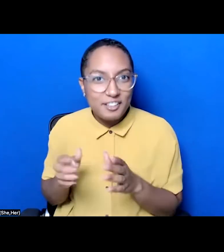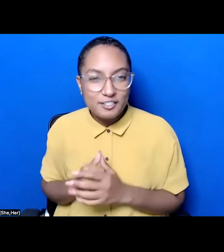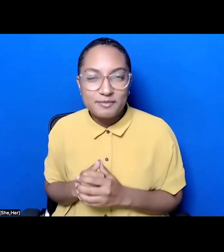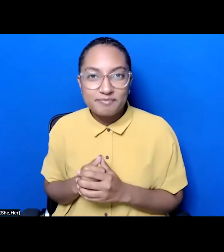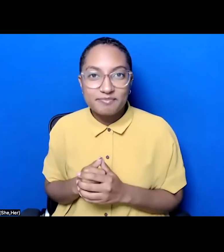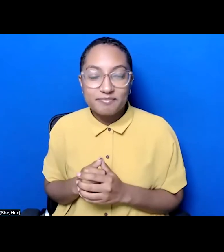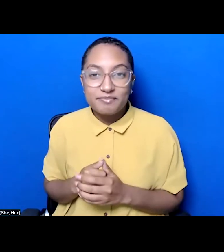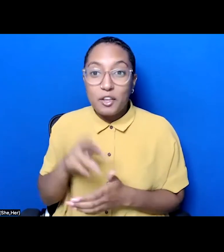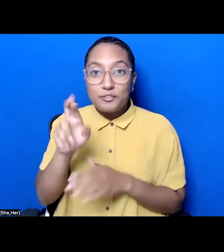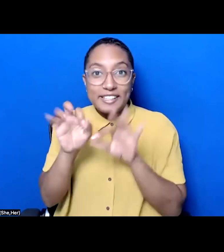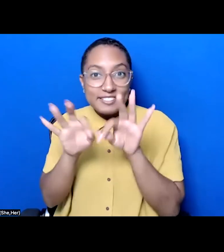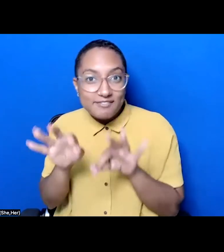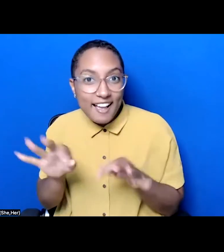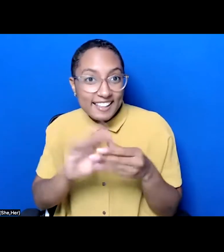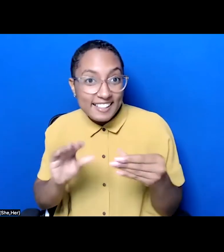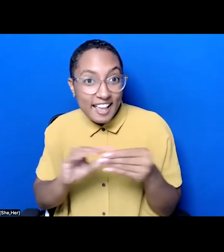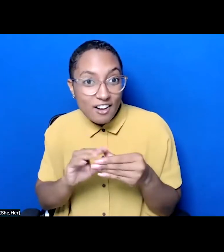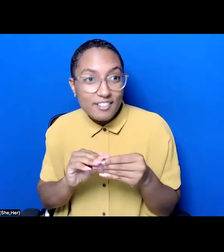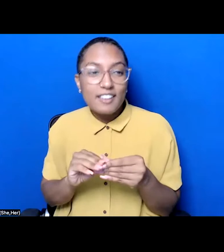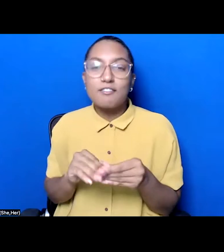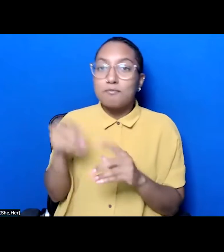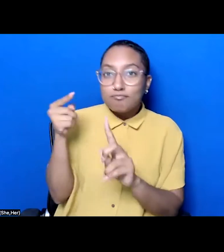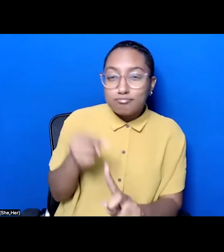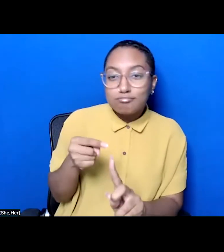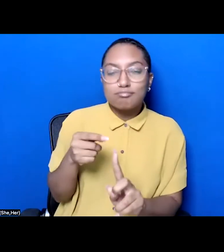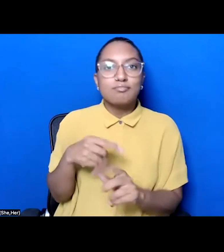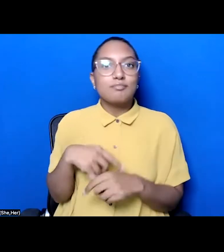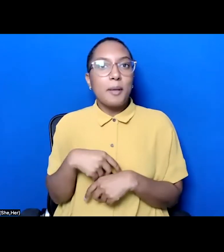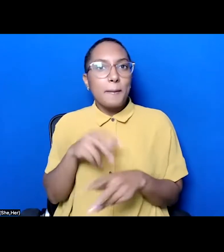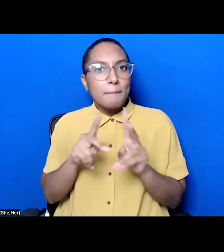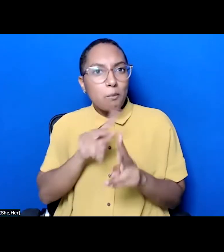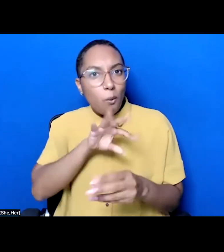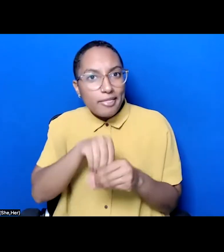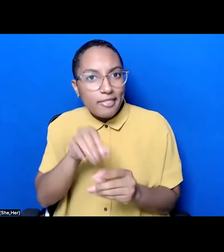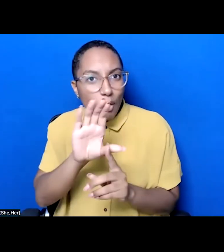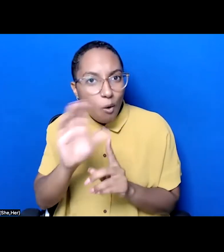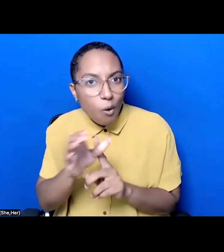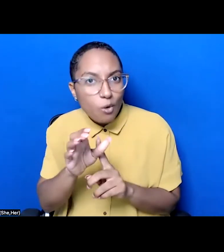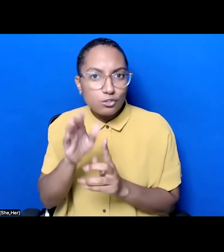to explore new approaches to working within the cultural sector, presenting fresh ideas about